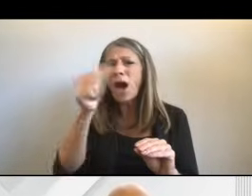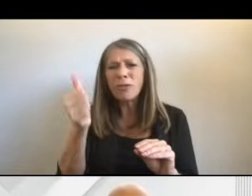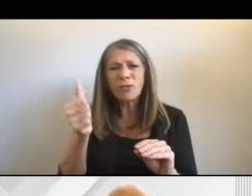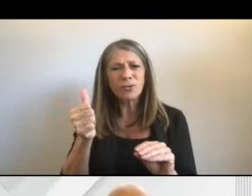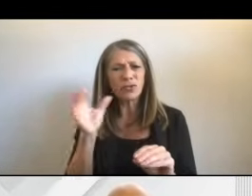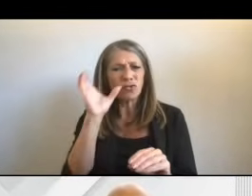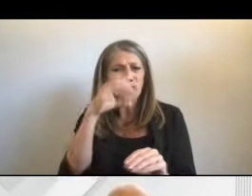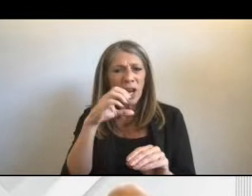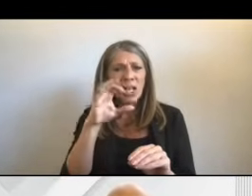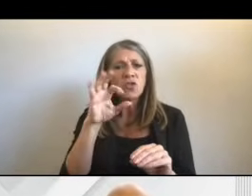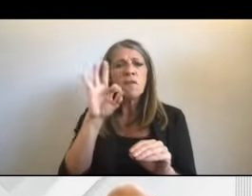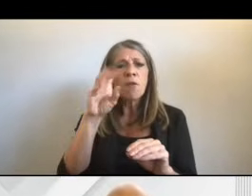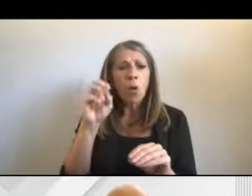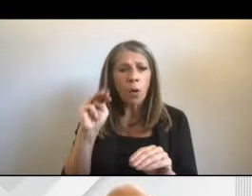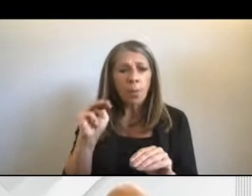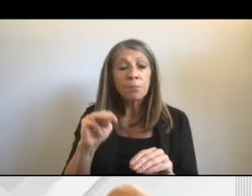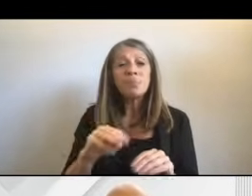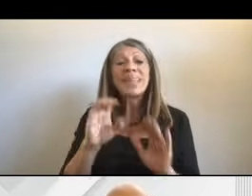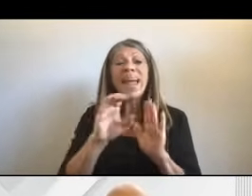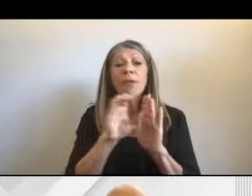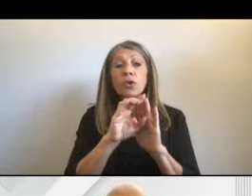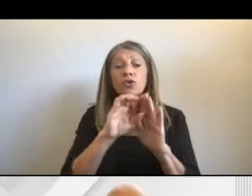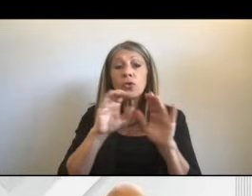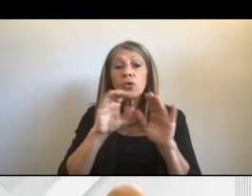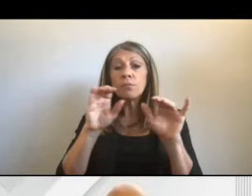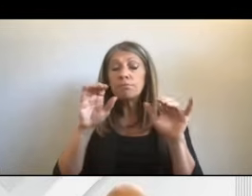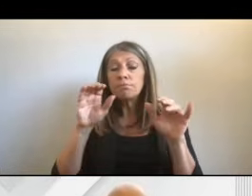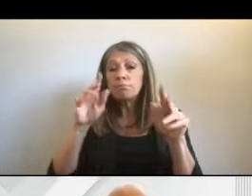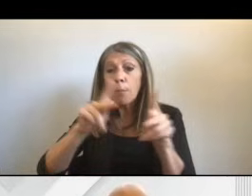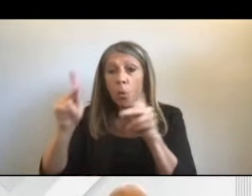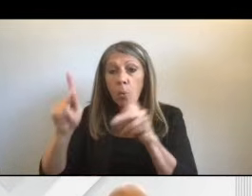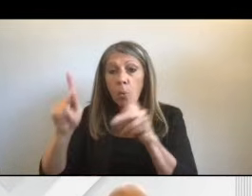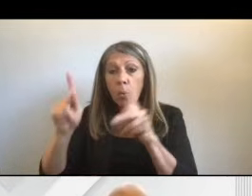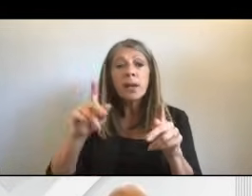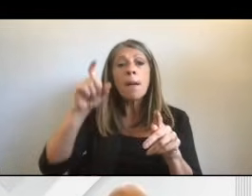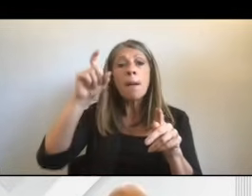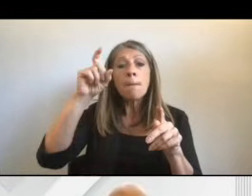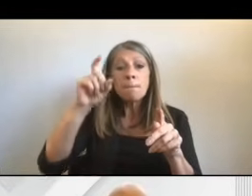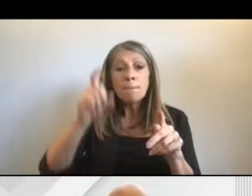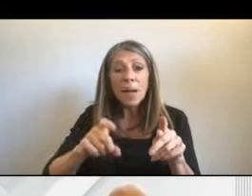Character proportions must be selected from fonts where the width of the uppercase letter